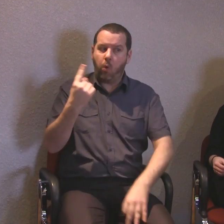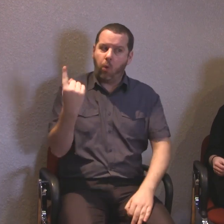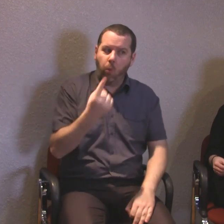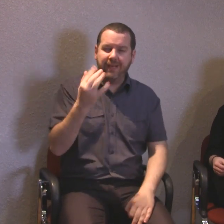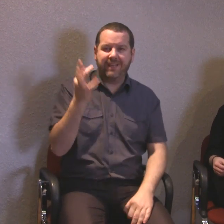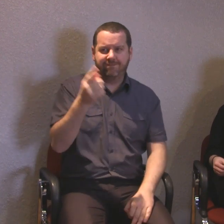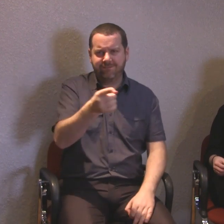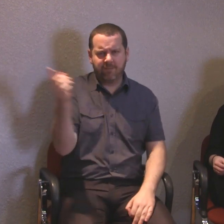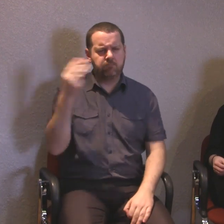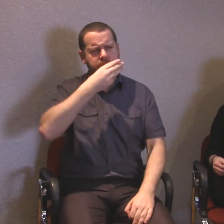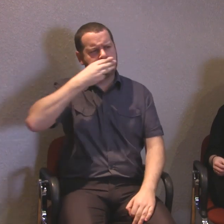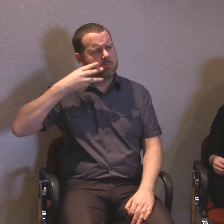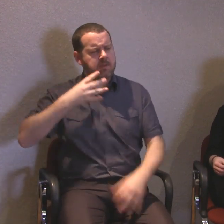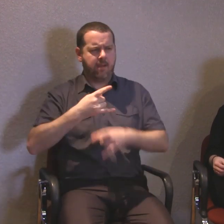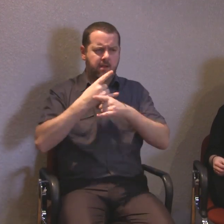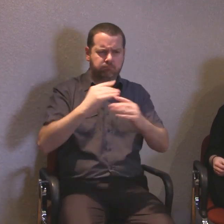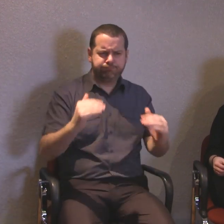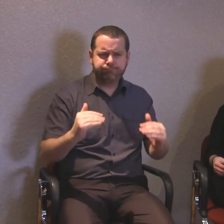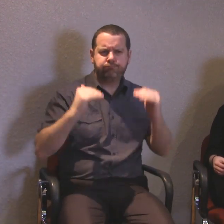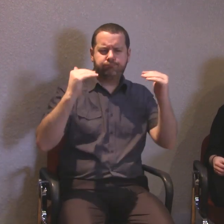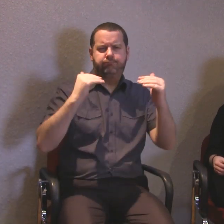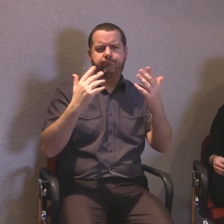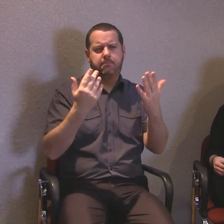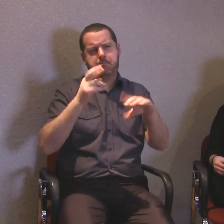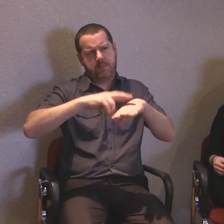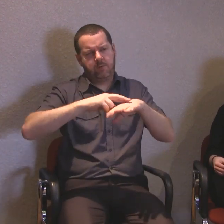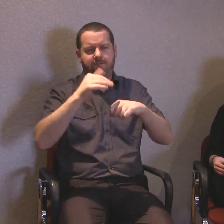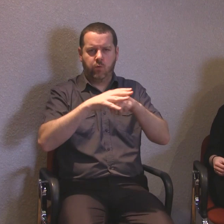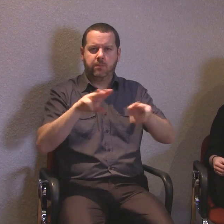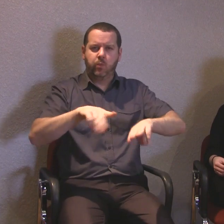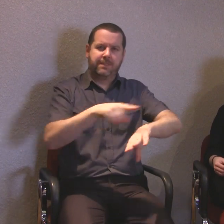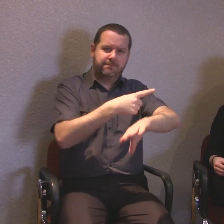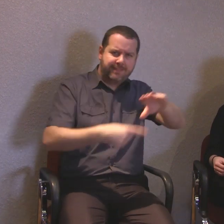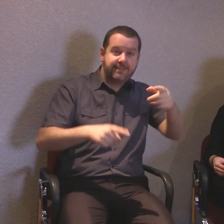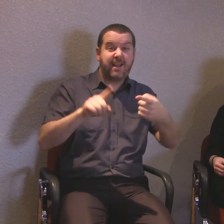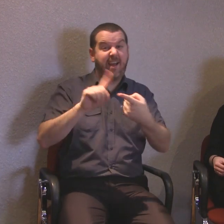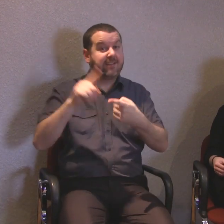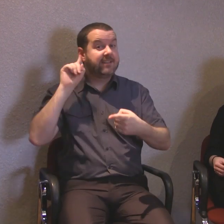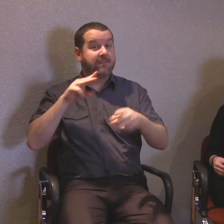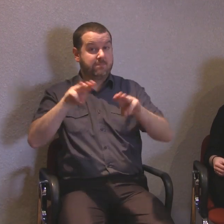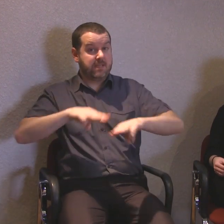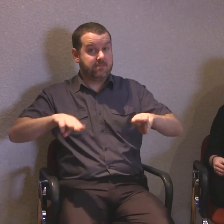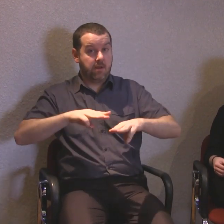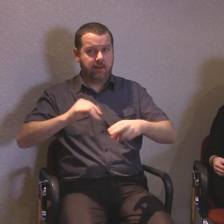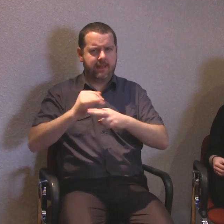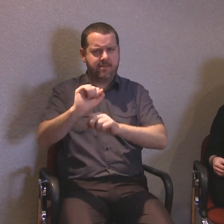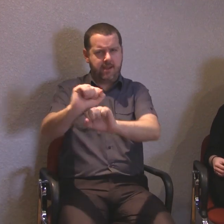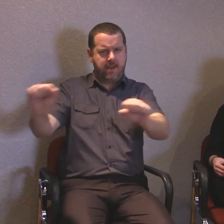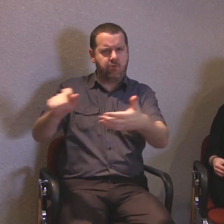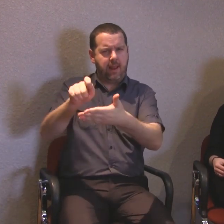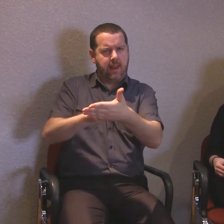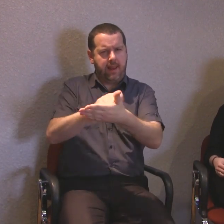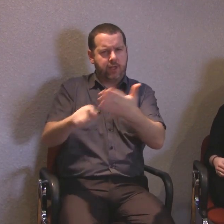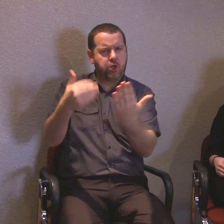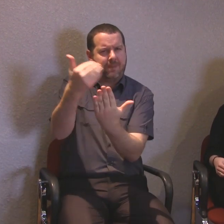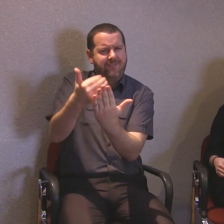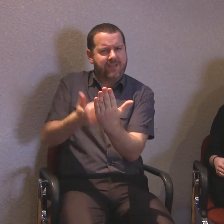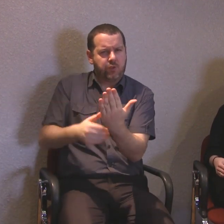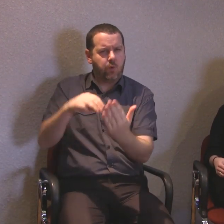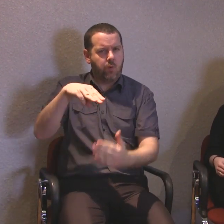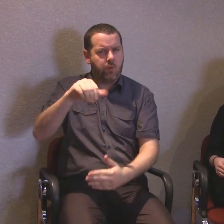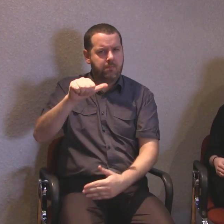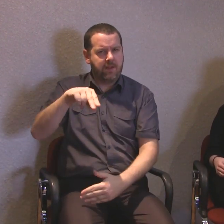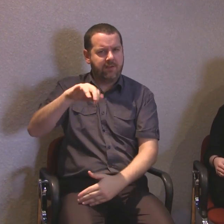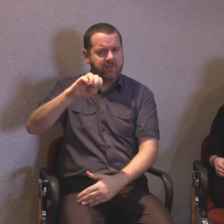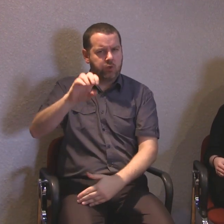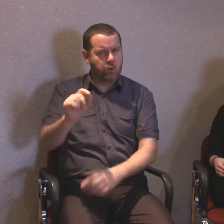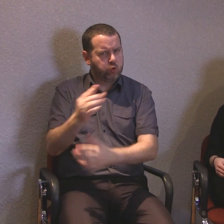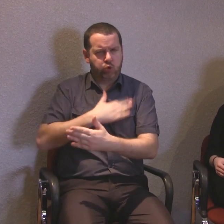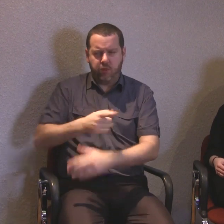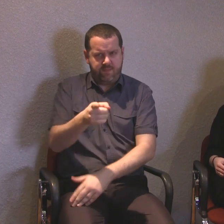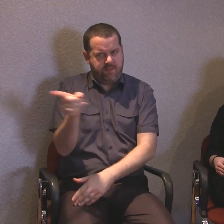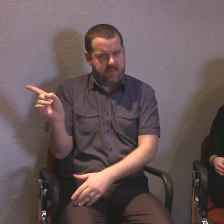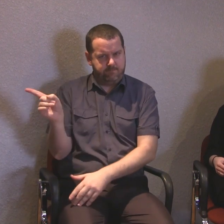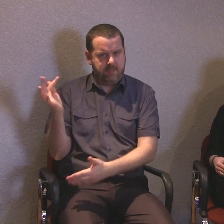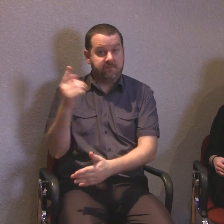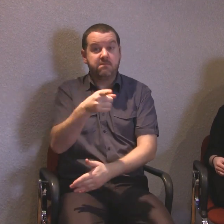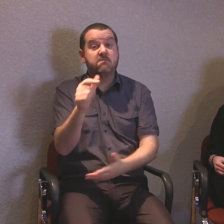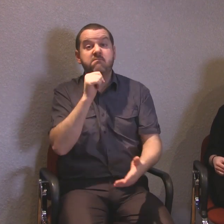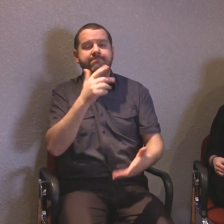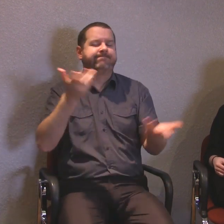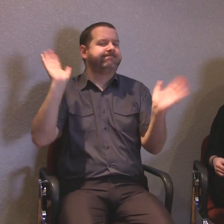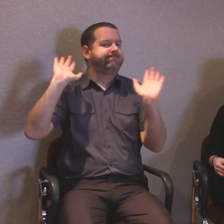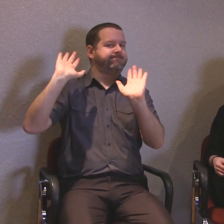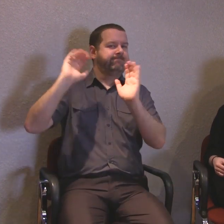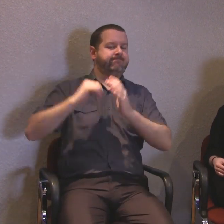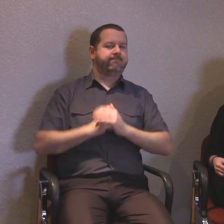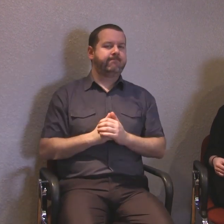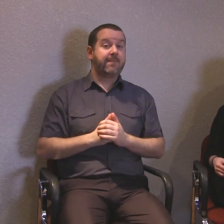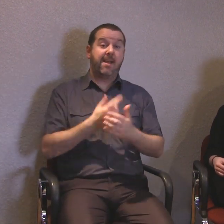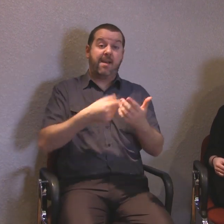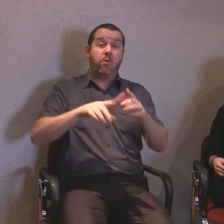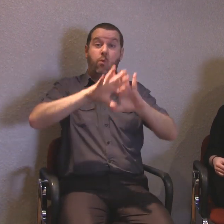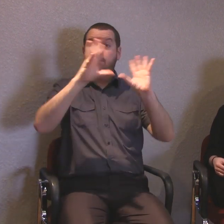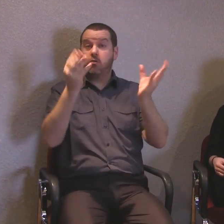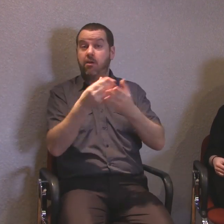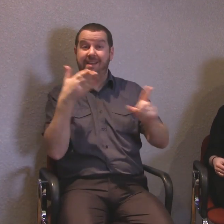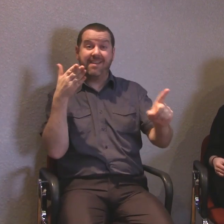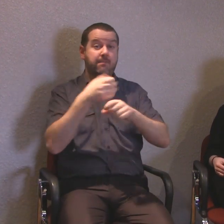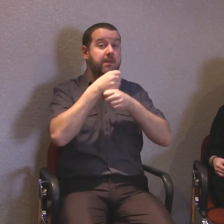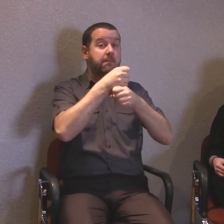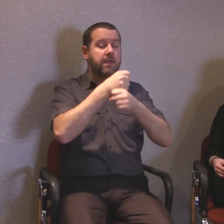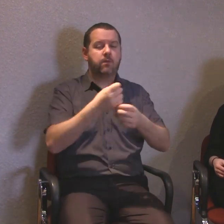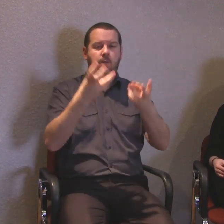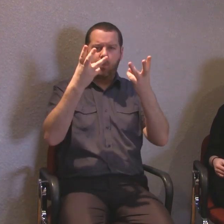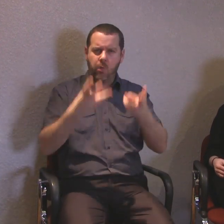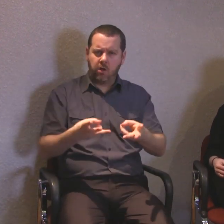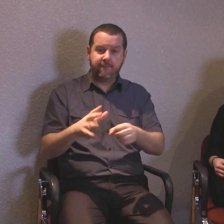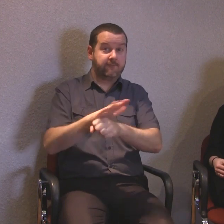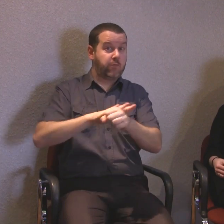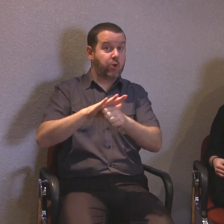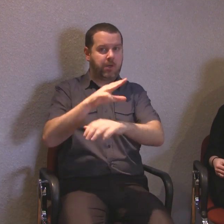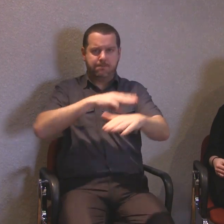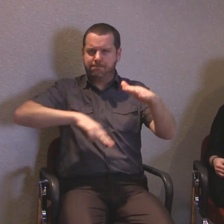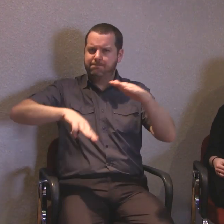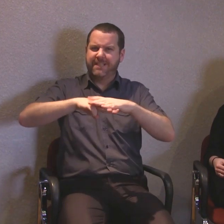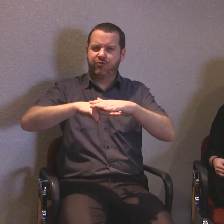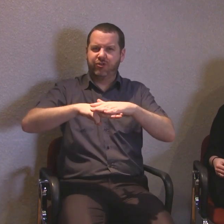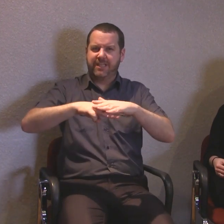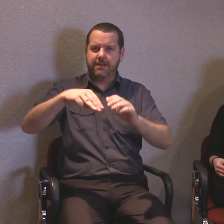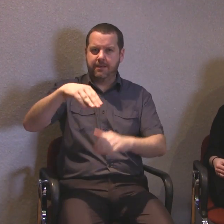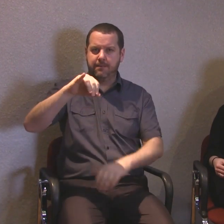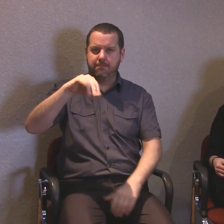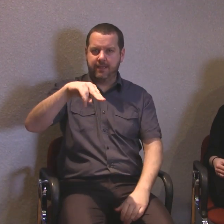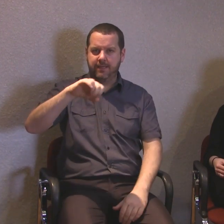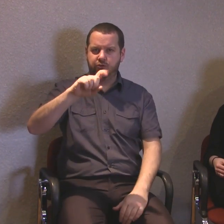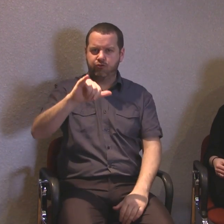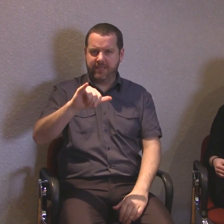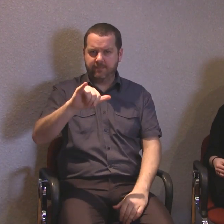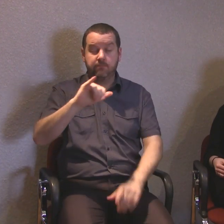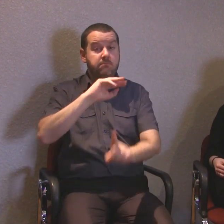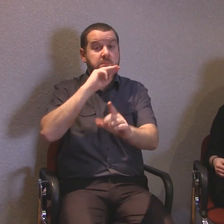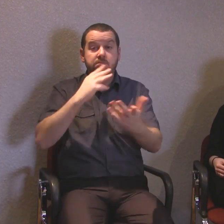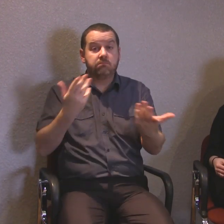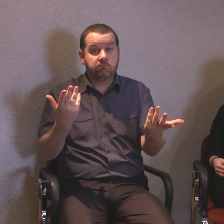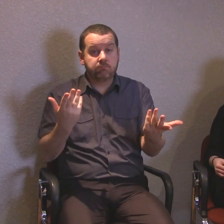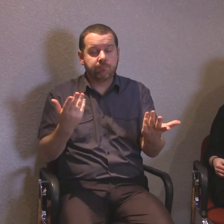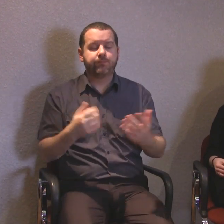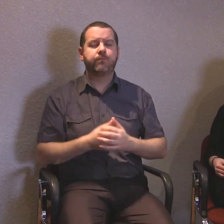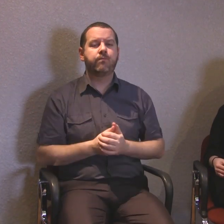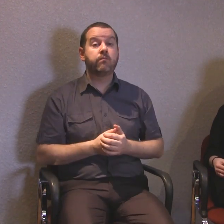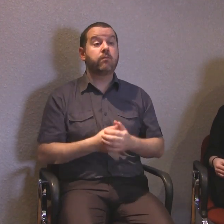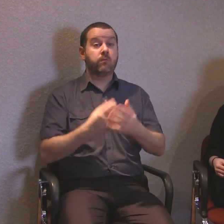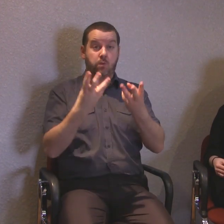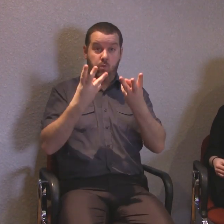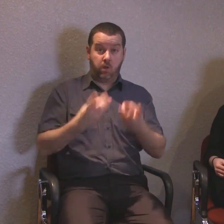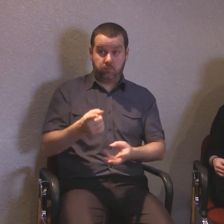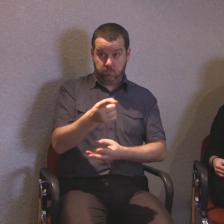The overall aim is to ask for a full ministry.